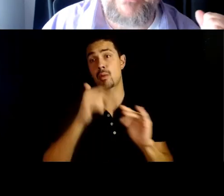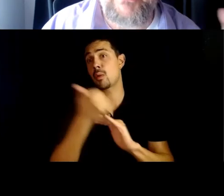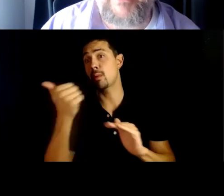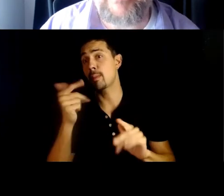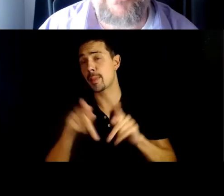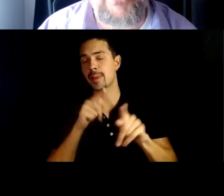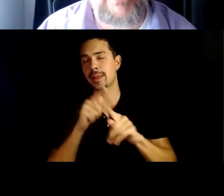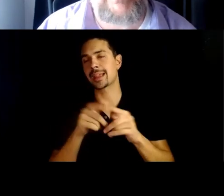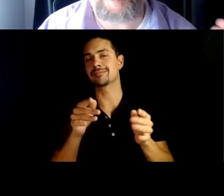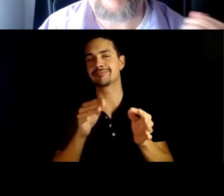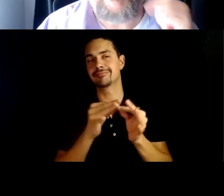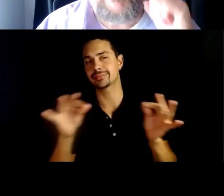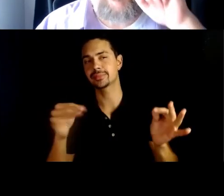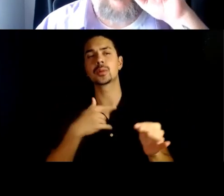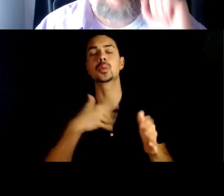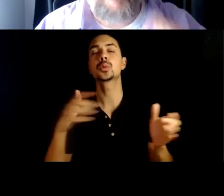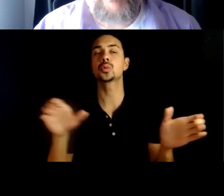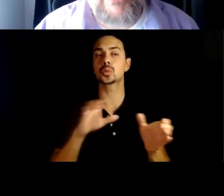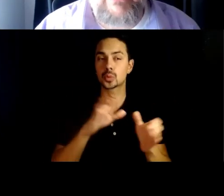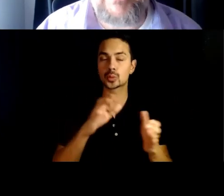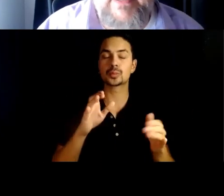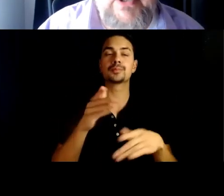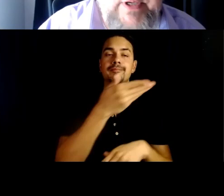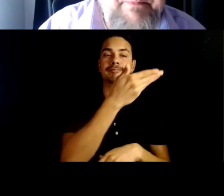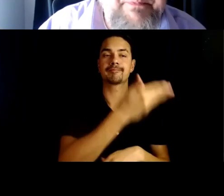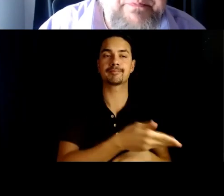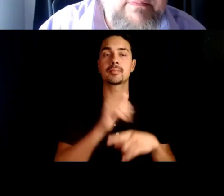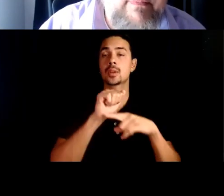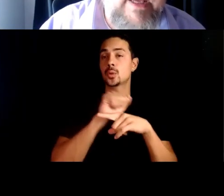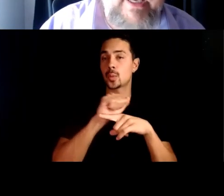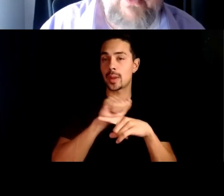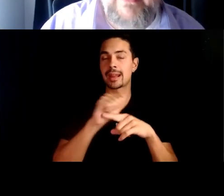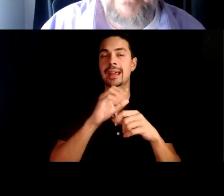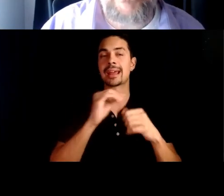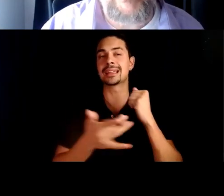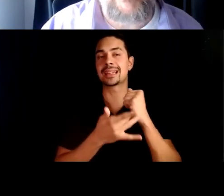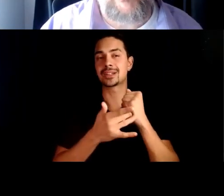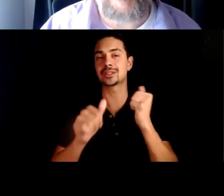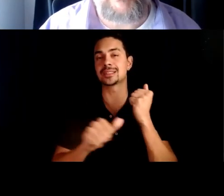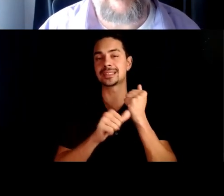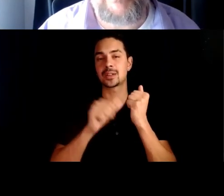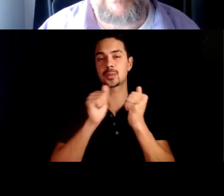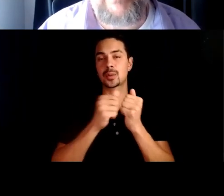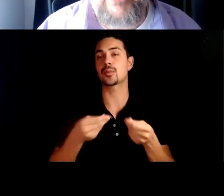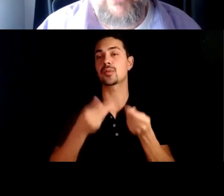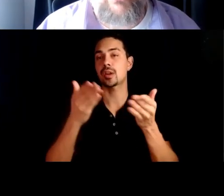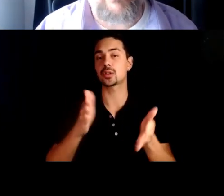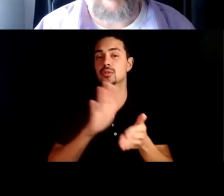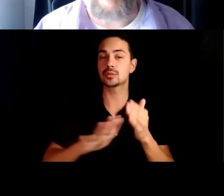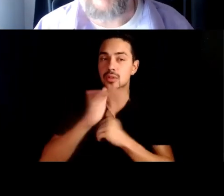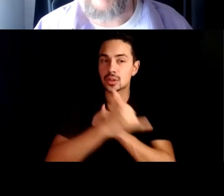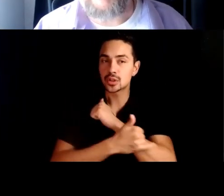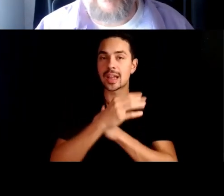We do training and technical assistance with providers across the country, and we also do some direct service work with trans